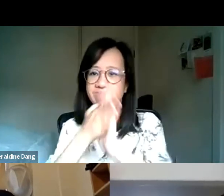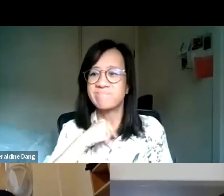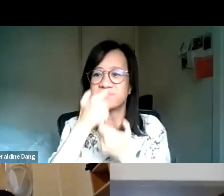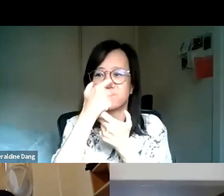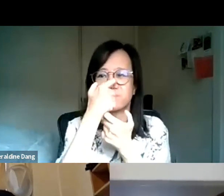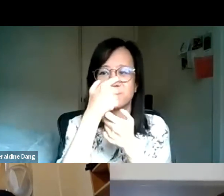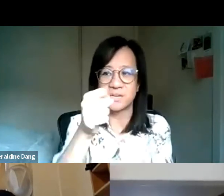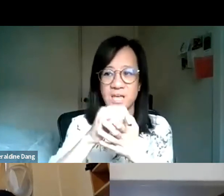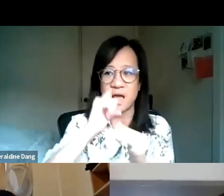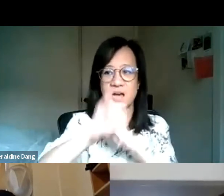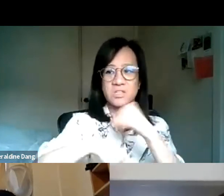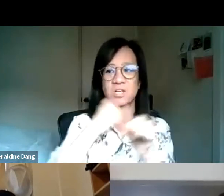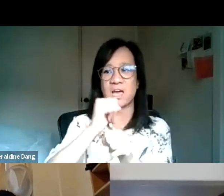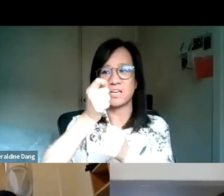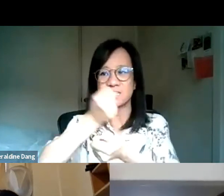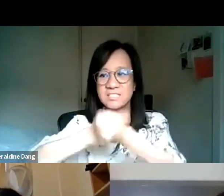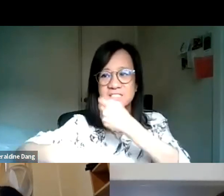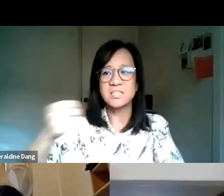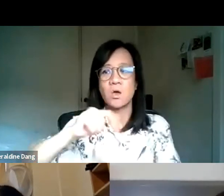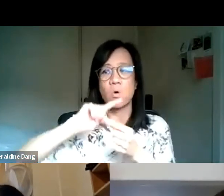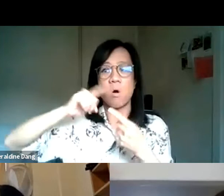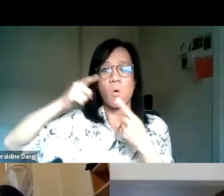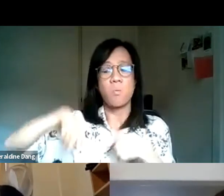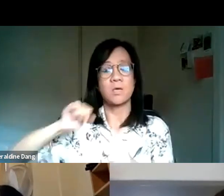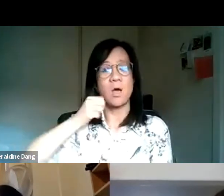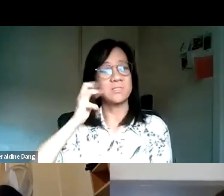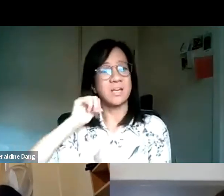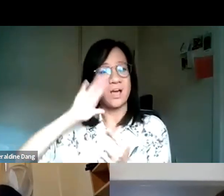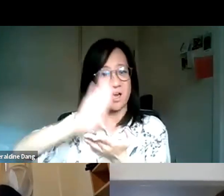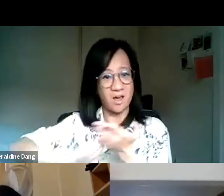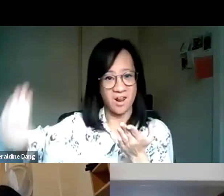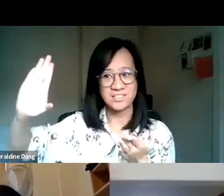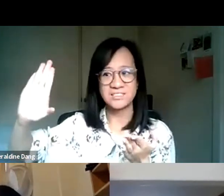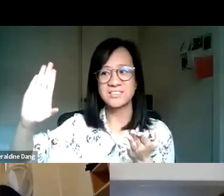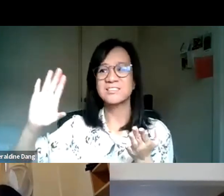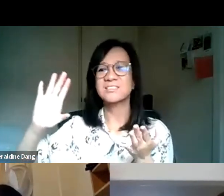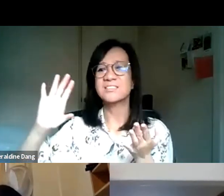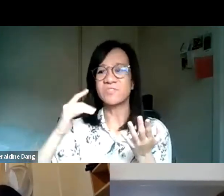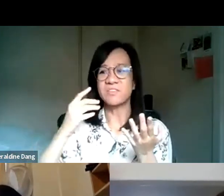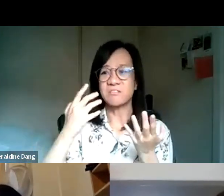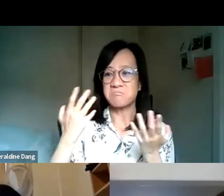I thought I would have to be in the U.S. so I was excited for the international exchange